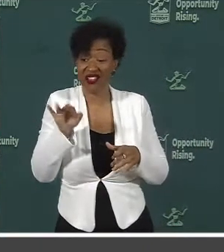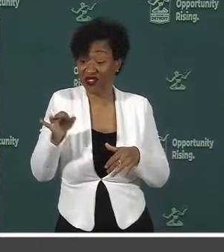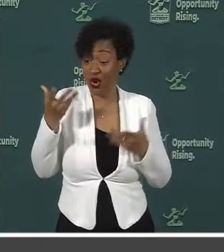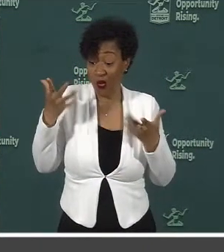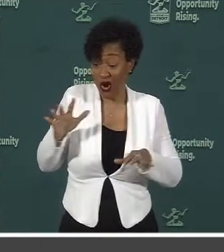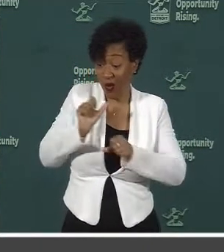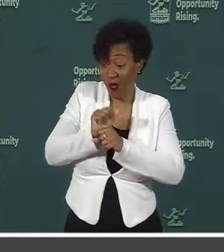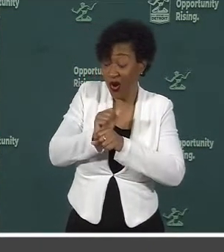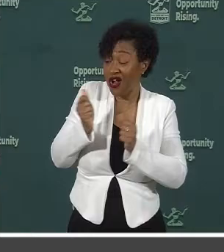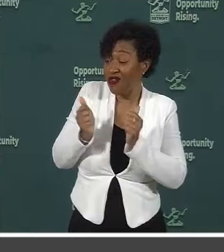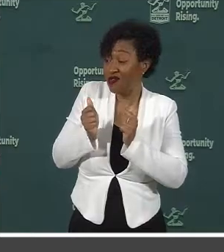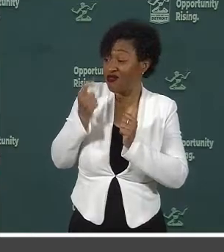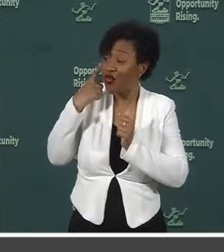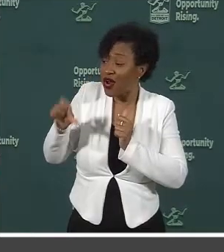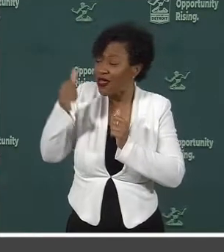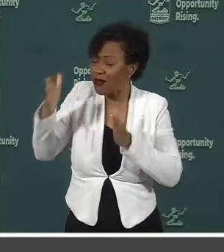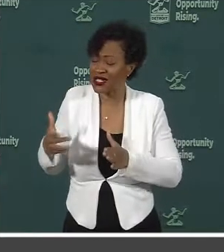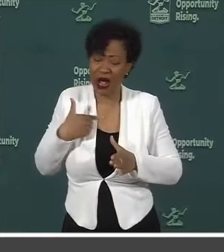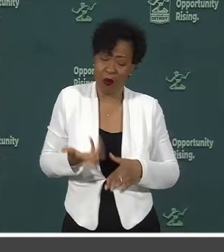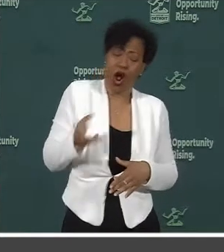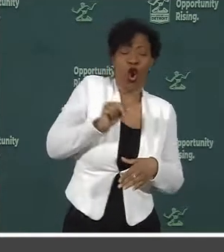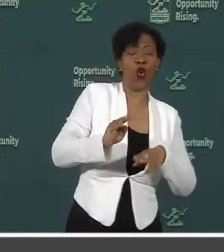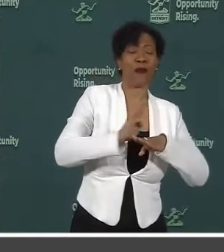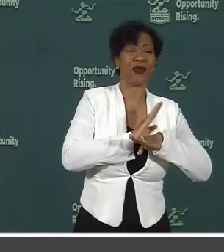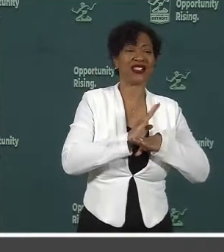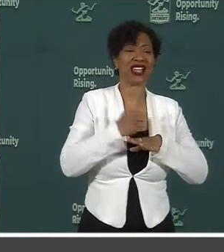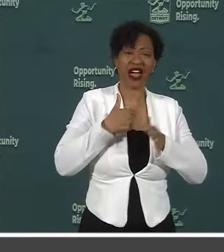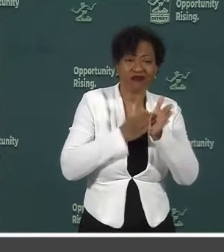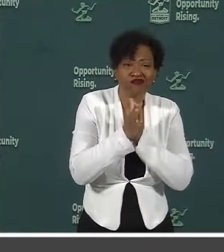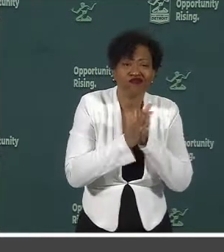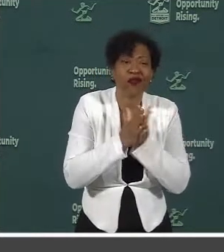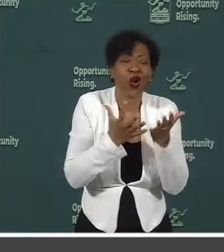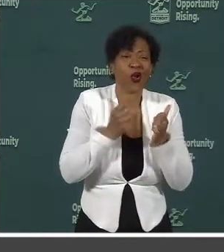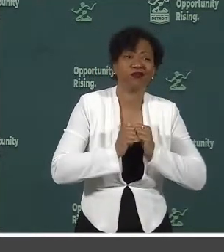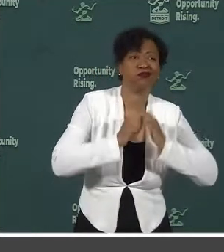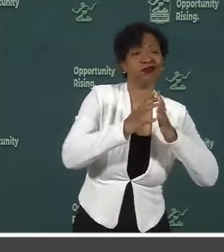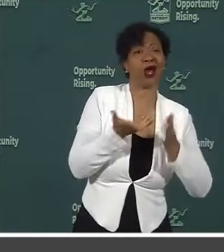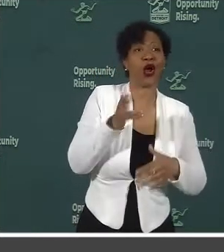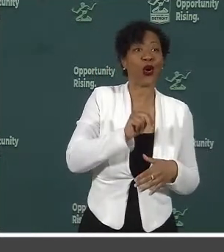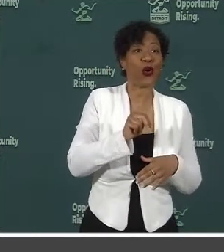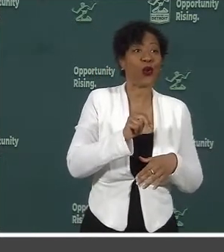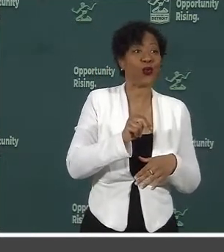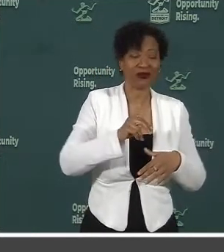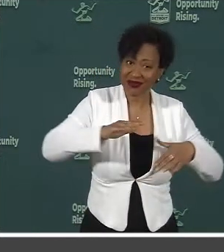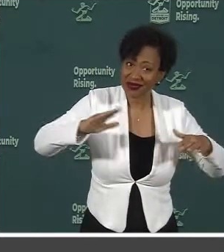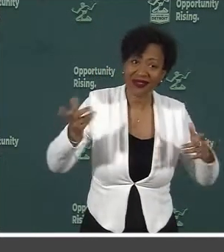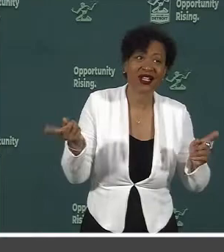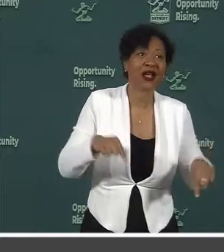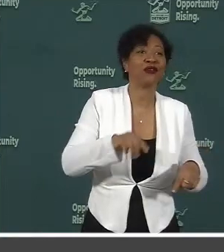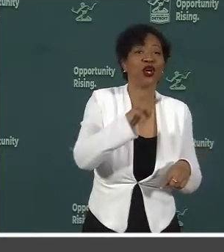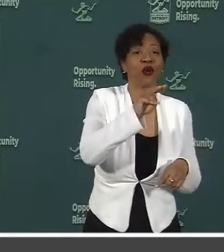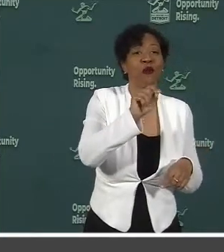BOSS YOU GOT DRIVE FOR BUSINESS PLAN YOU CAN COME TO MY MOTOR CITY MATCH DOTCOM AND SO HOW